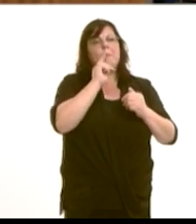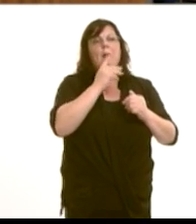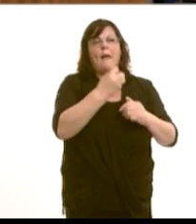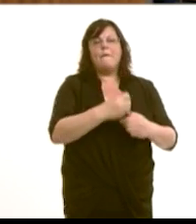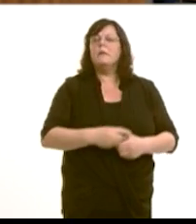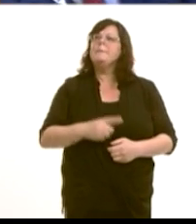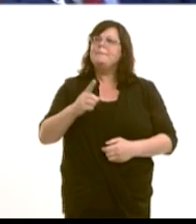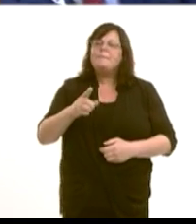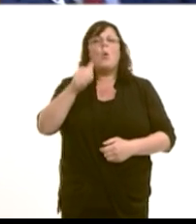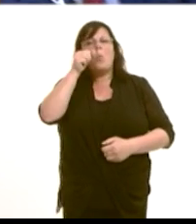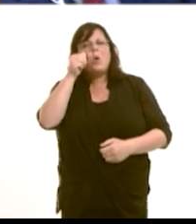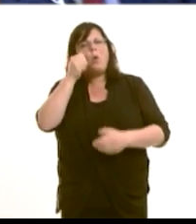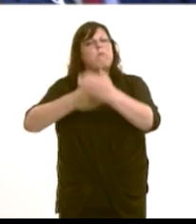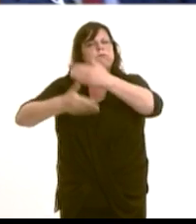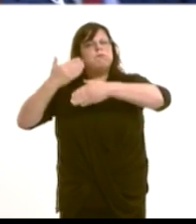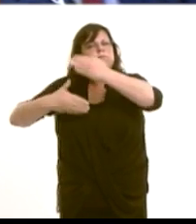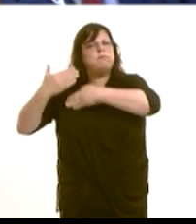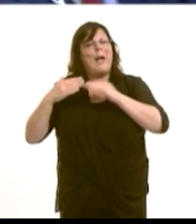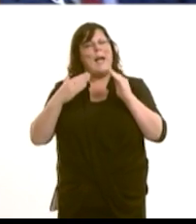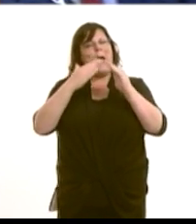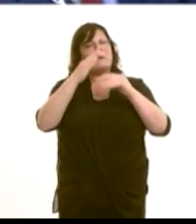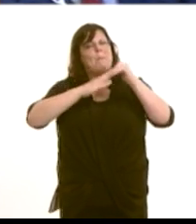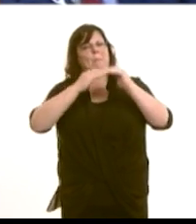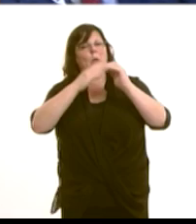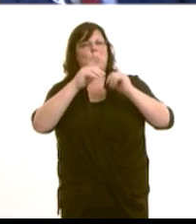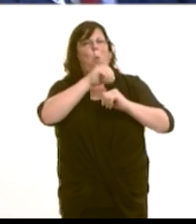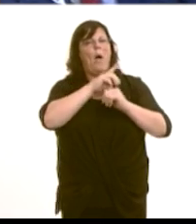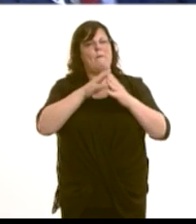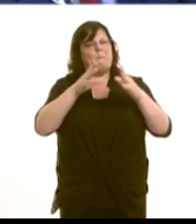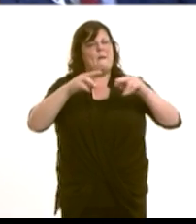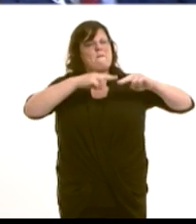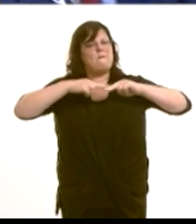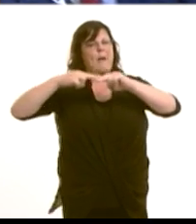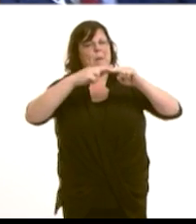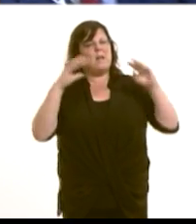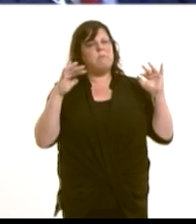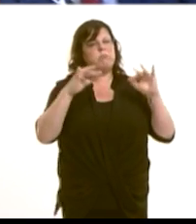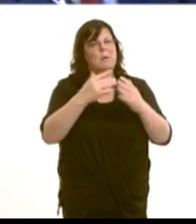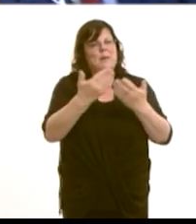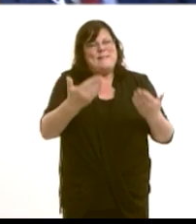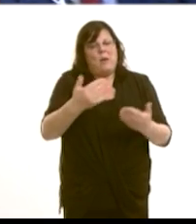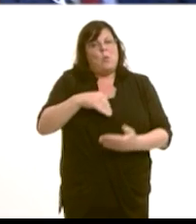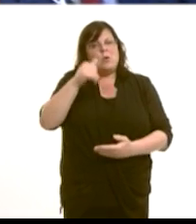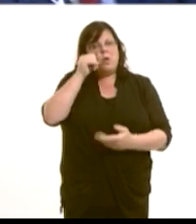We know that, historicallyófor many, many decadesóhouses were built on the basis that they were going to house families. We know that there are increasingly more and more people who are on their own.